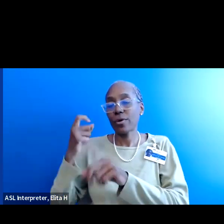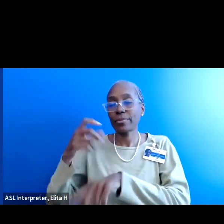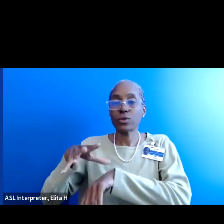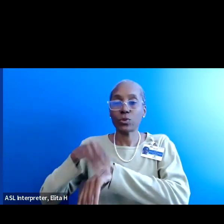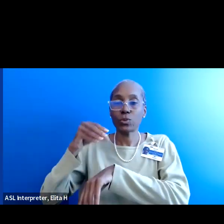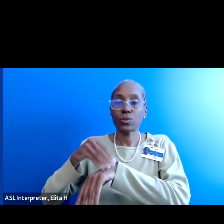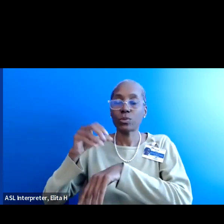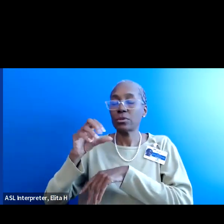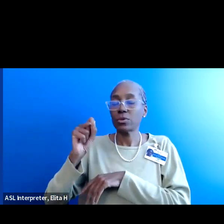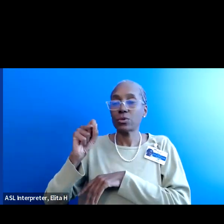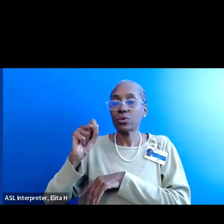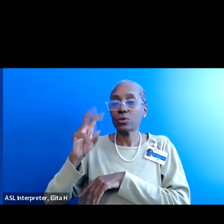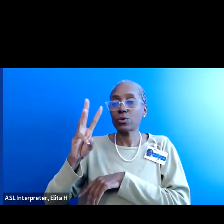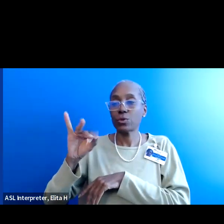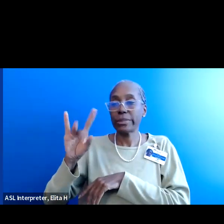someone who speaks on behalf of another.